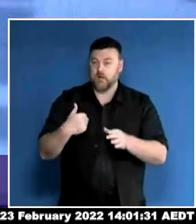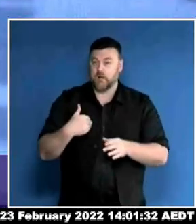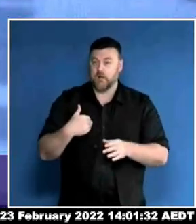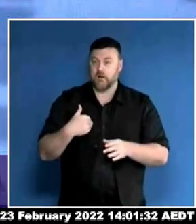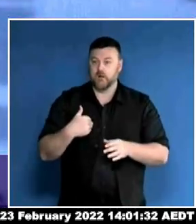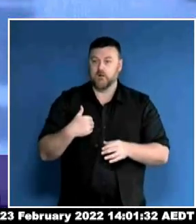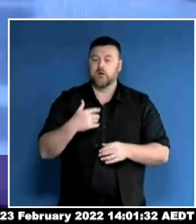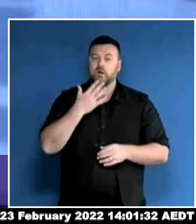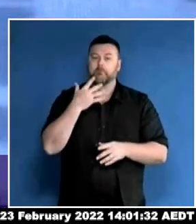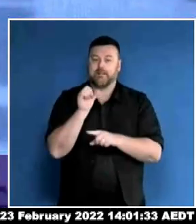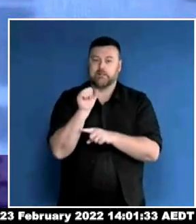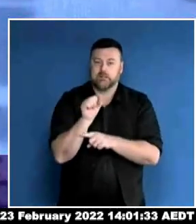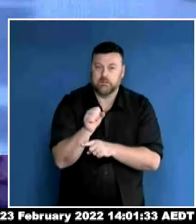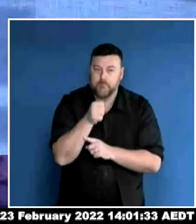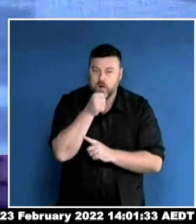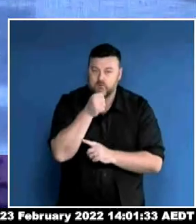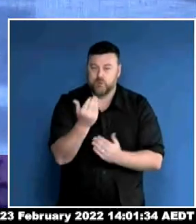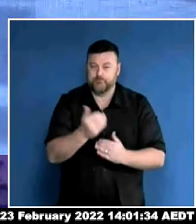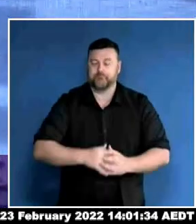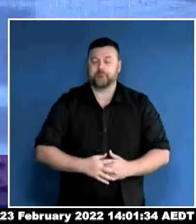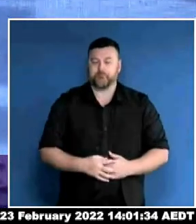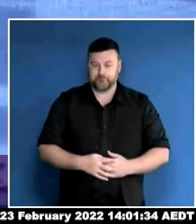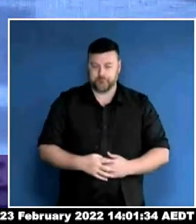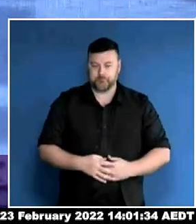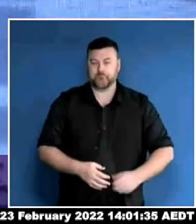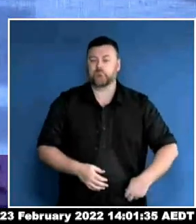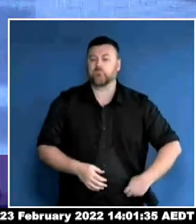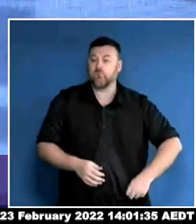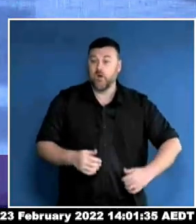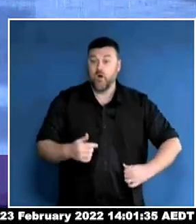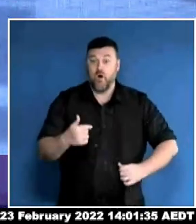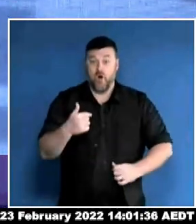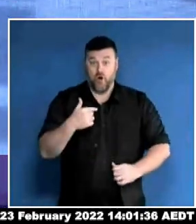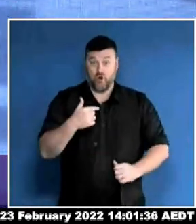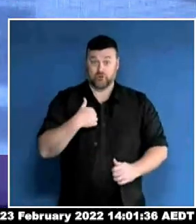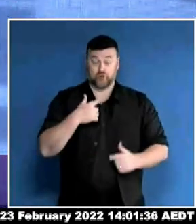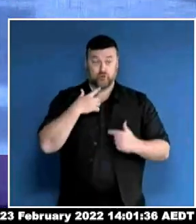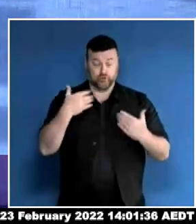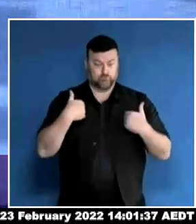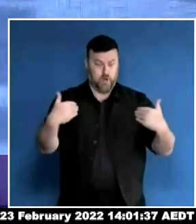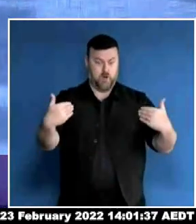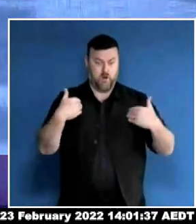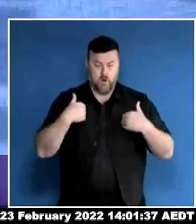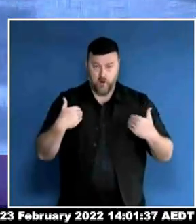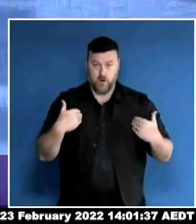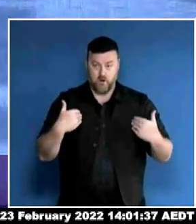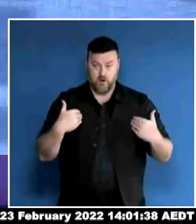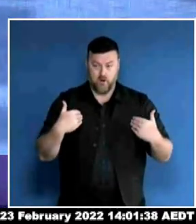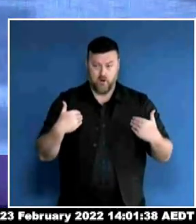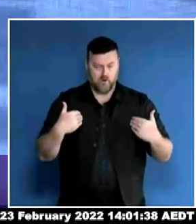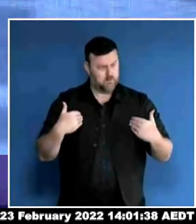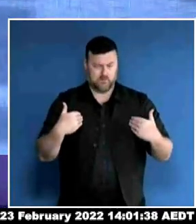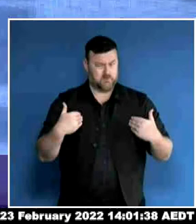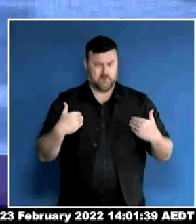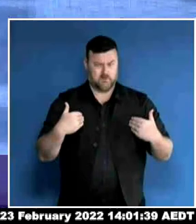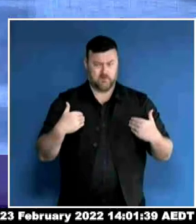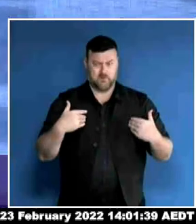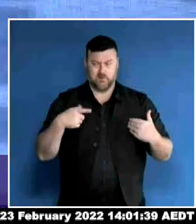microphone. MZIA: Yes. I was very surprised. I thought from what was advertised online and what I heard about, I thought it would be